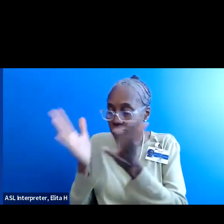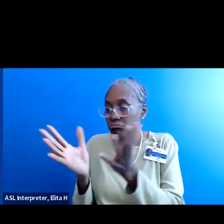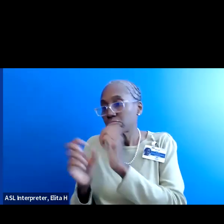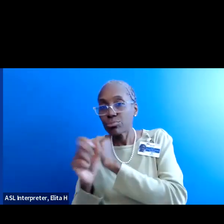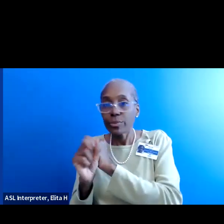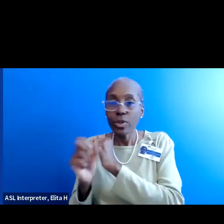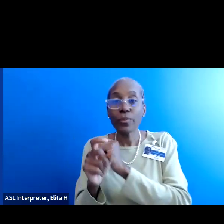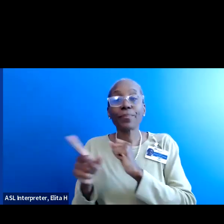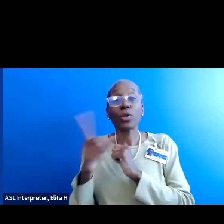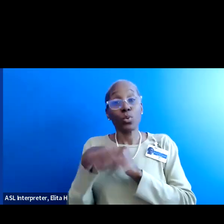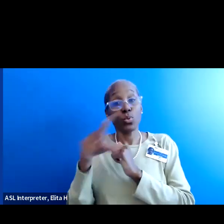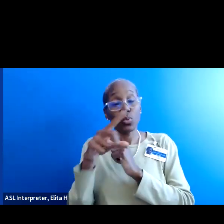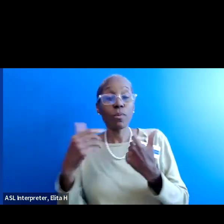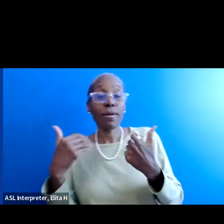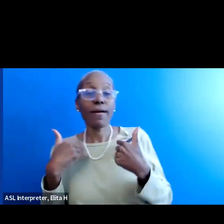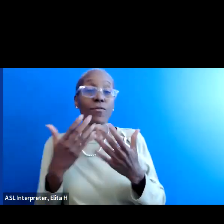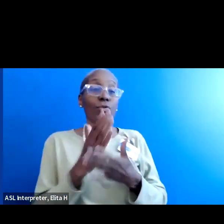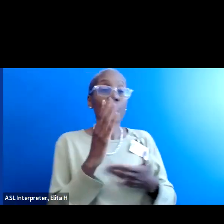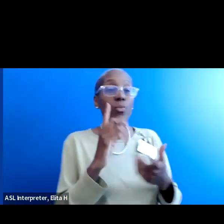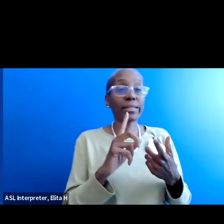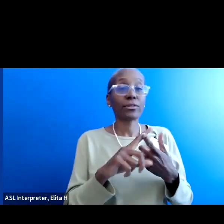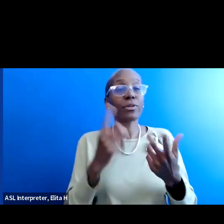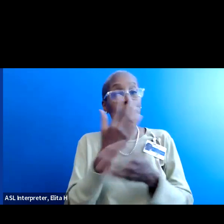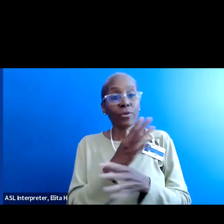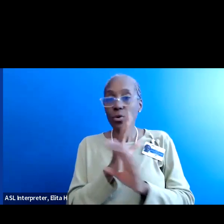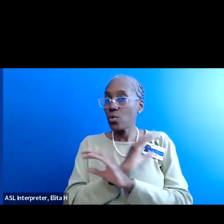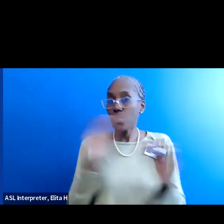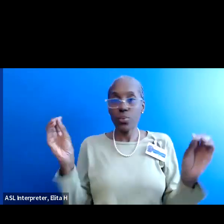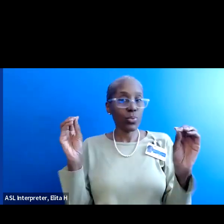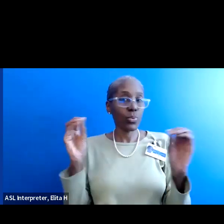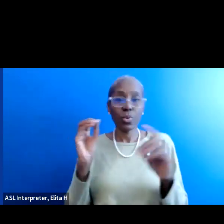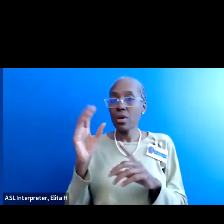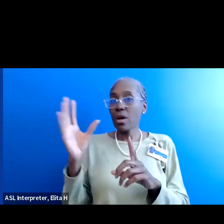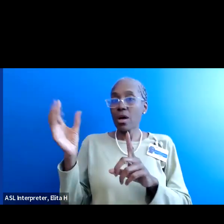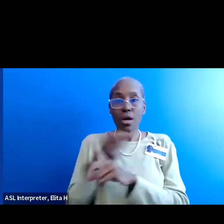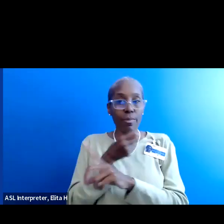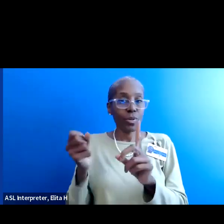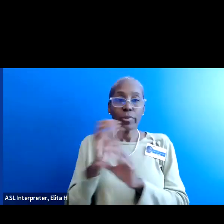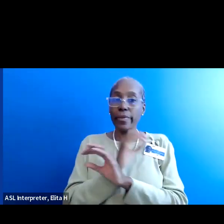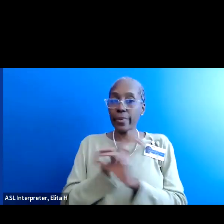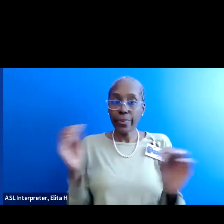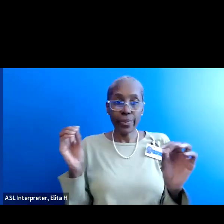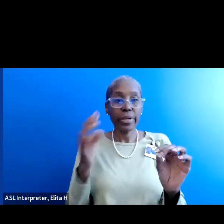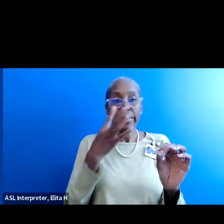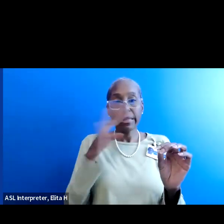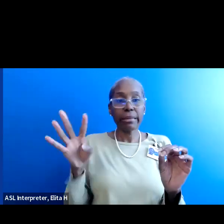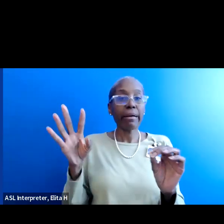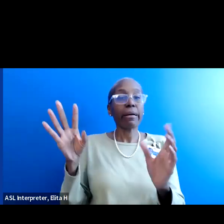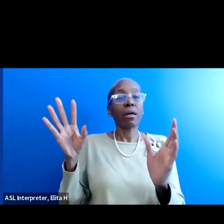So you do, as I mentioned, have the right to be free from abuse, neglect, misuse of resident property and exploitation.